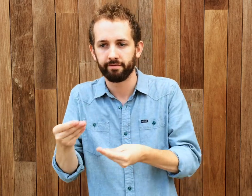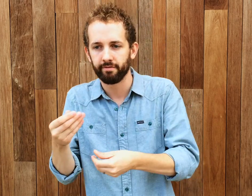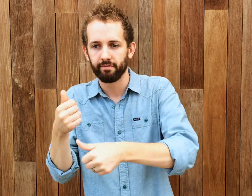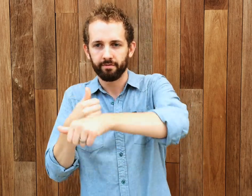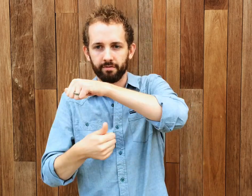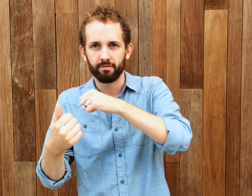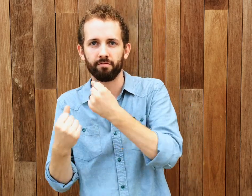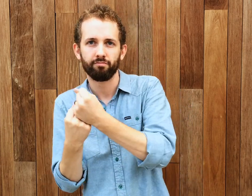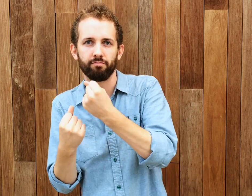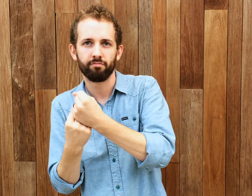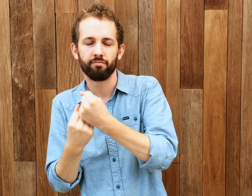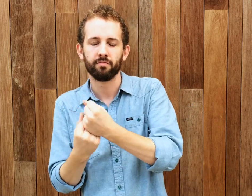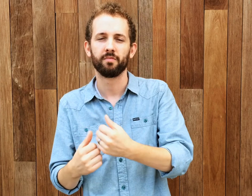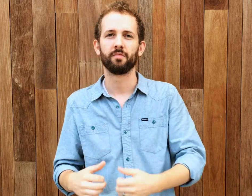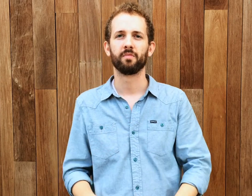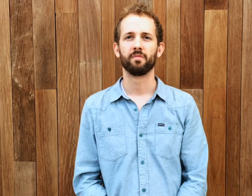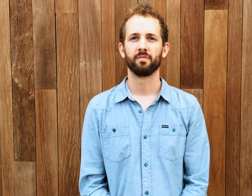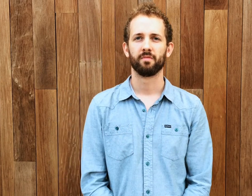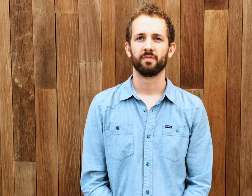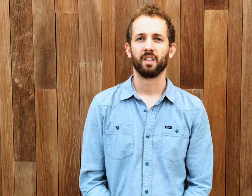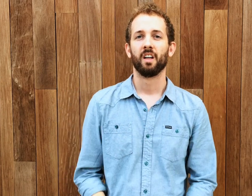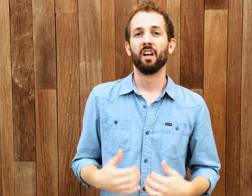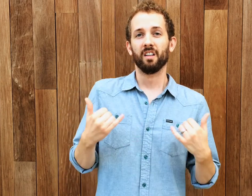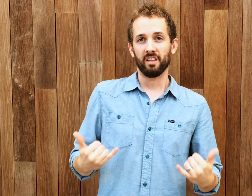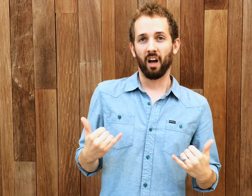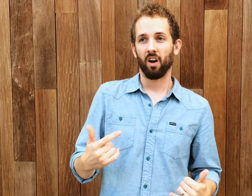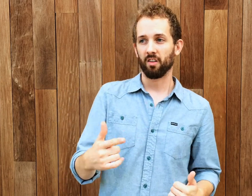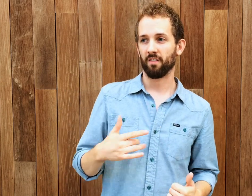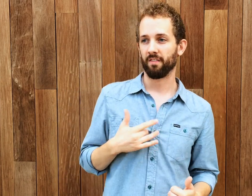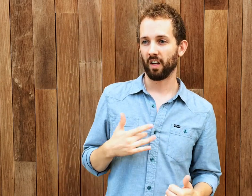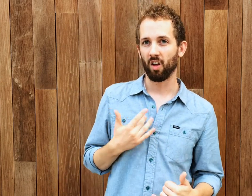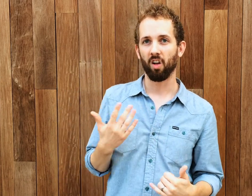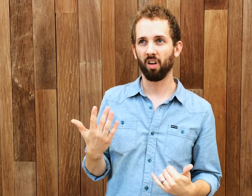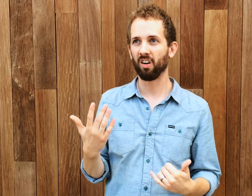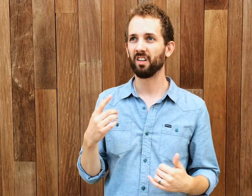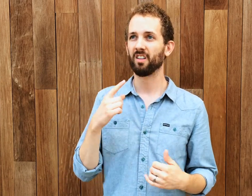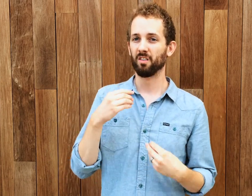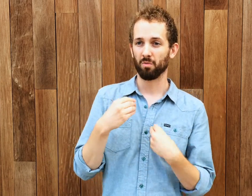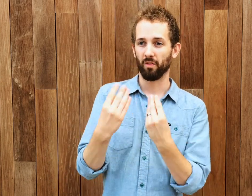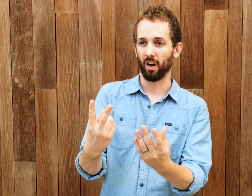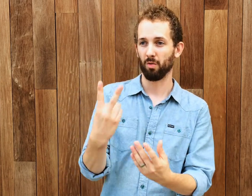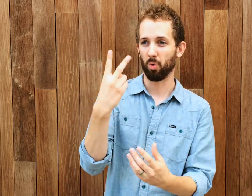or delay associated with bilingualism. Now, If you feel that providing bilingualism is a logical